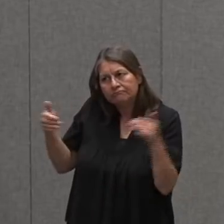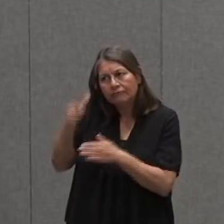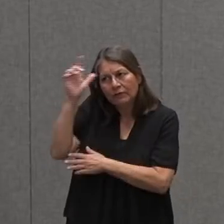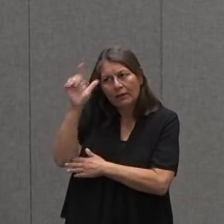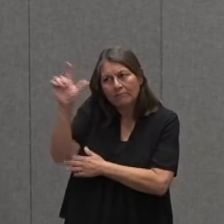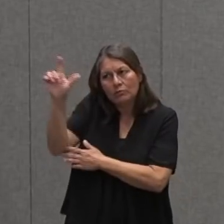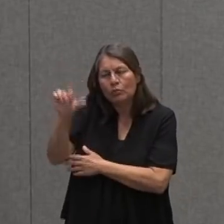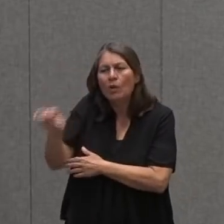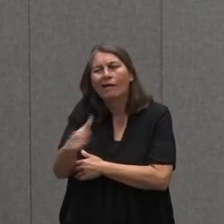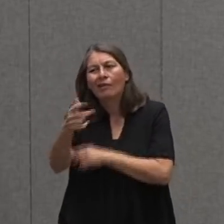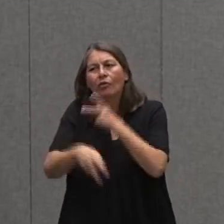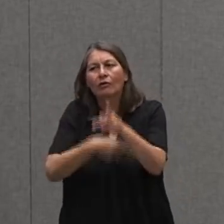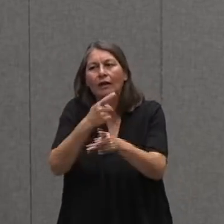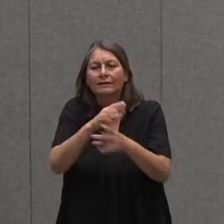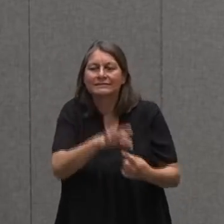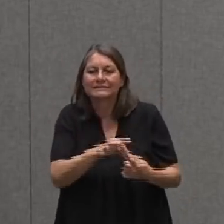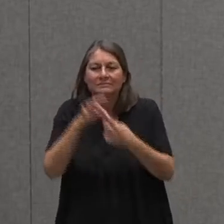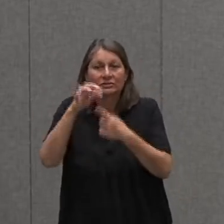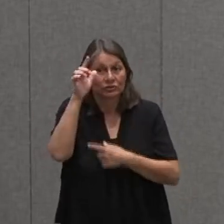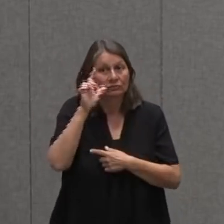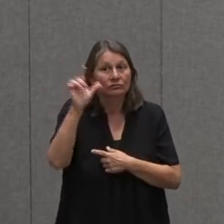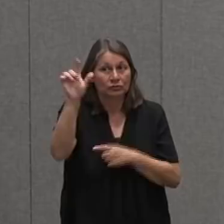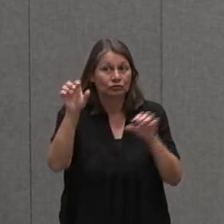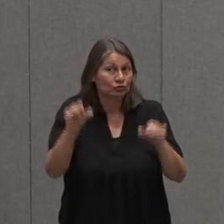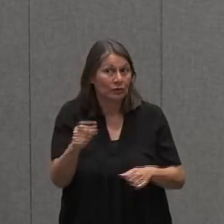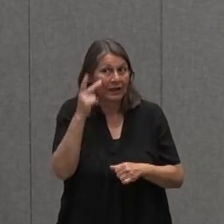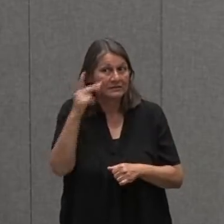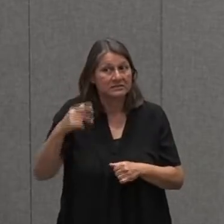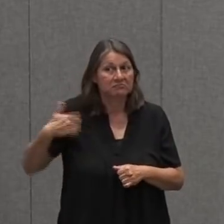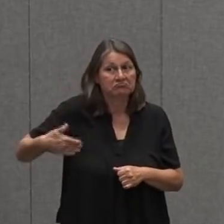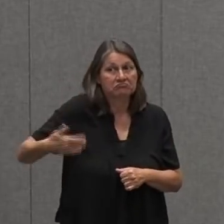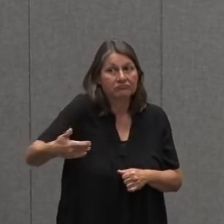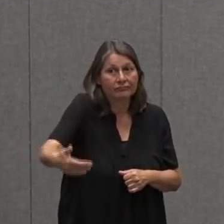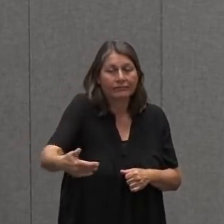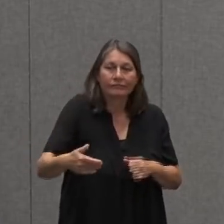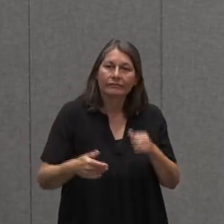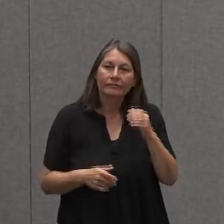So we are going to talk today about how to use